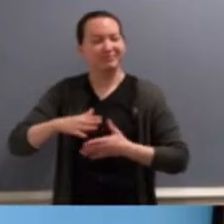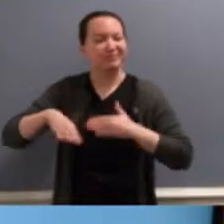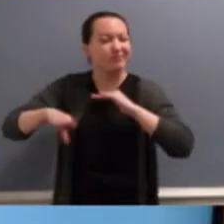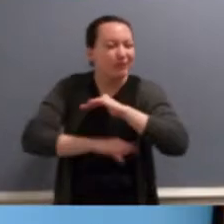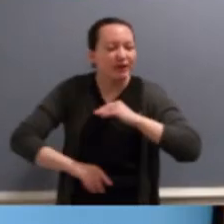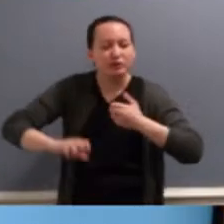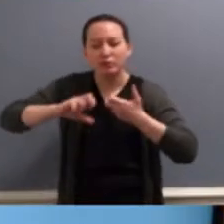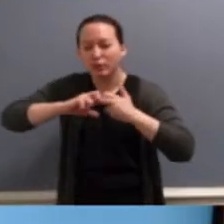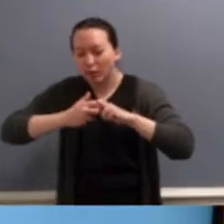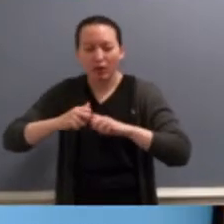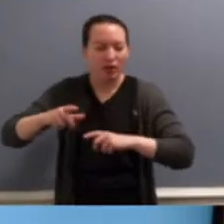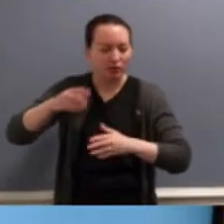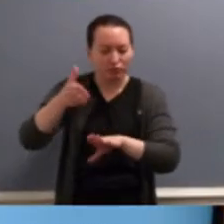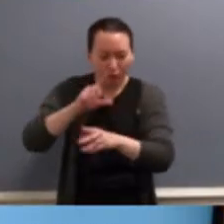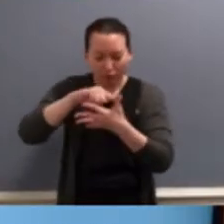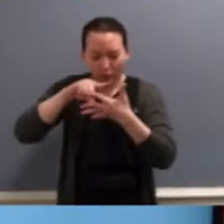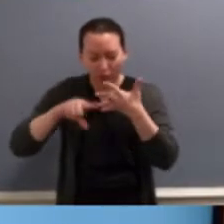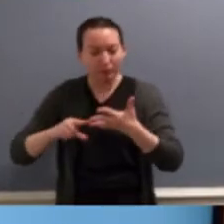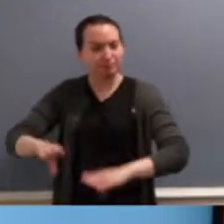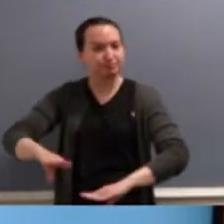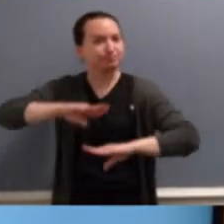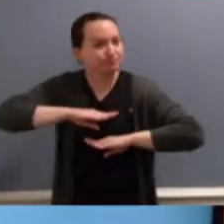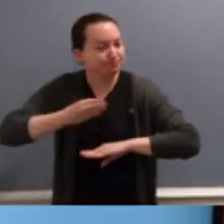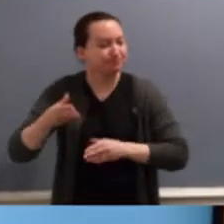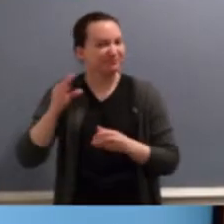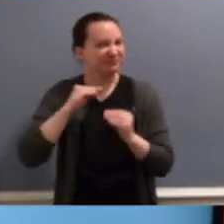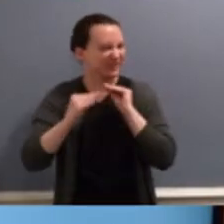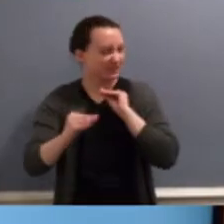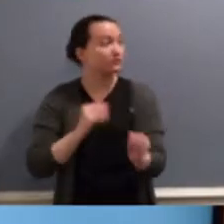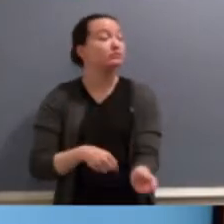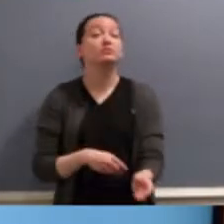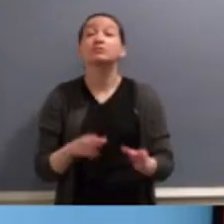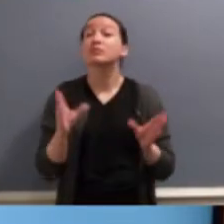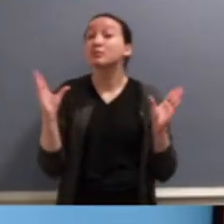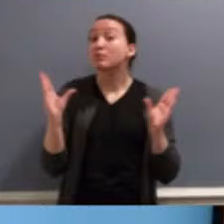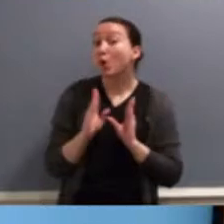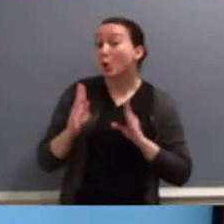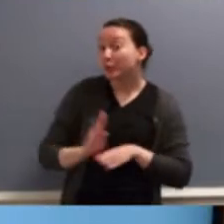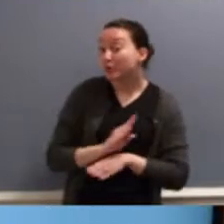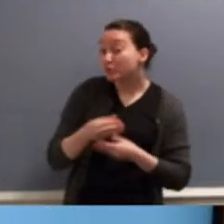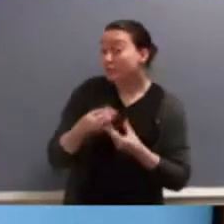infrastructure and revitalization needs it also adds a small business office to the programming